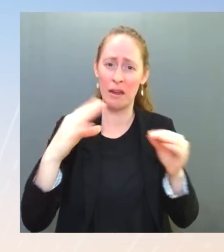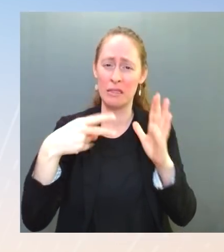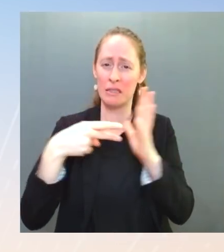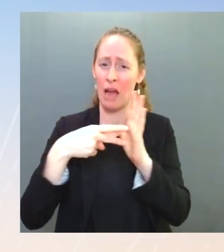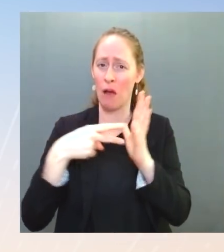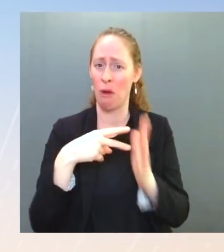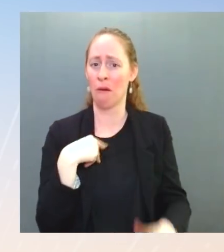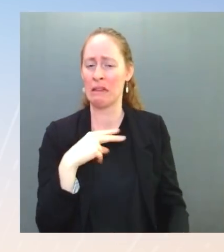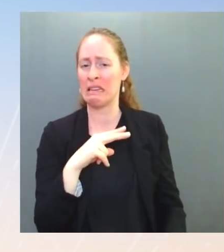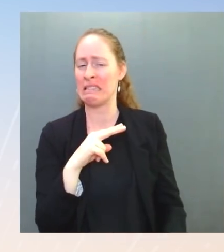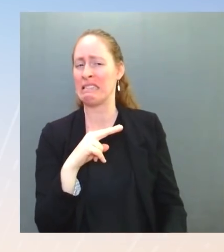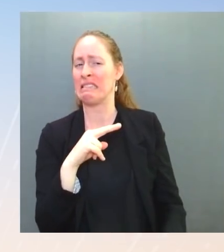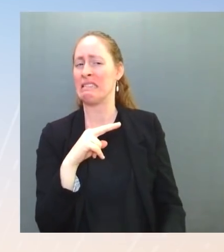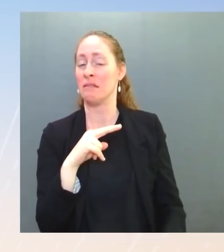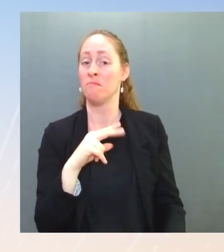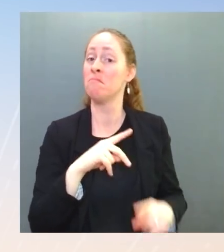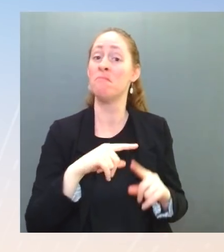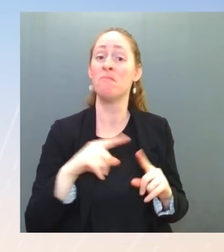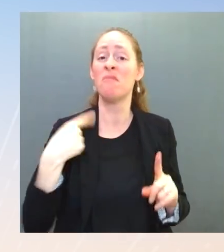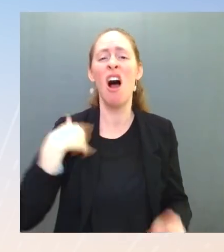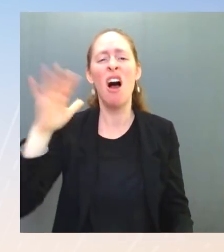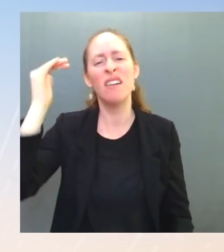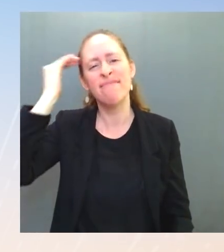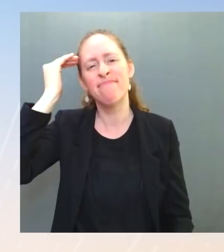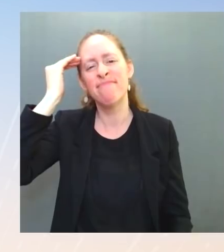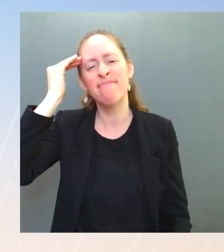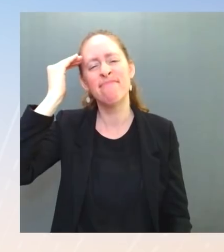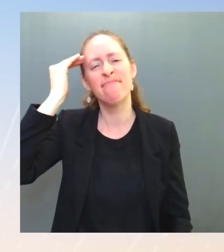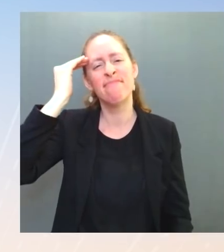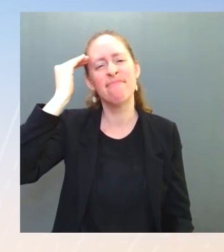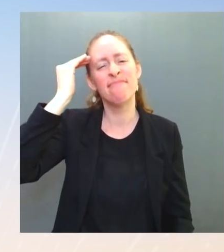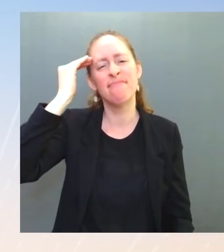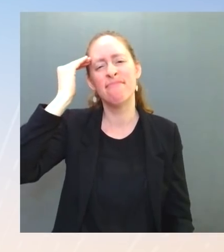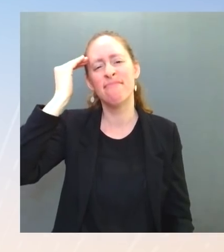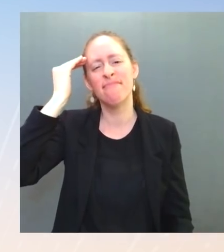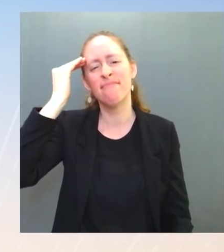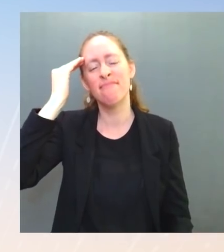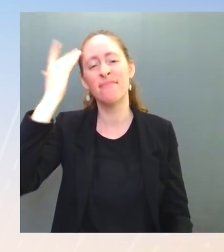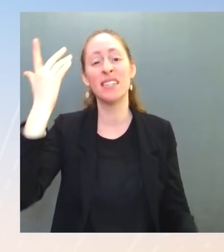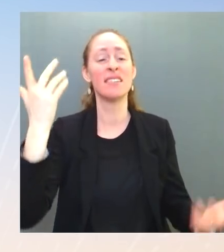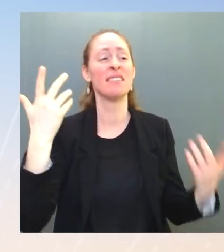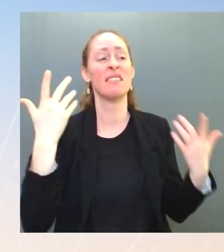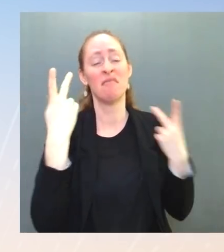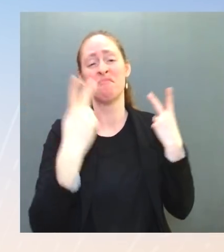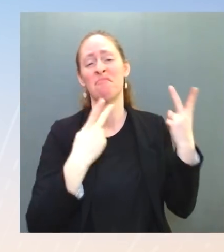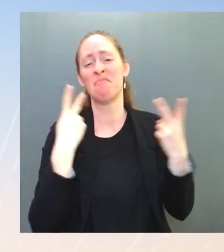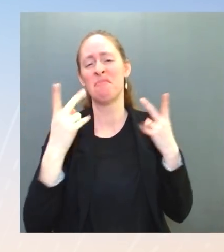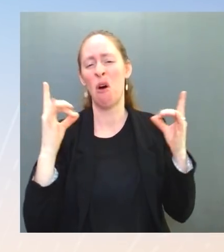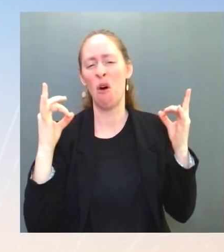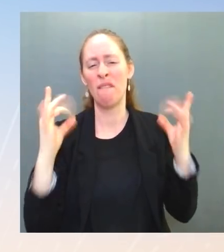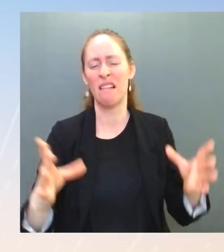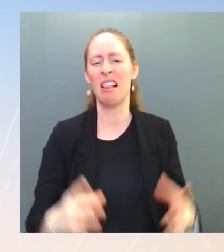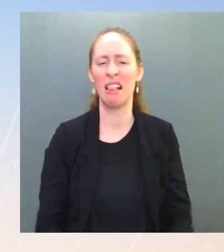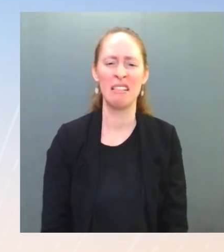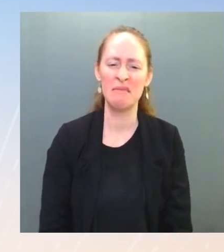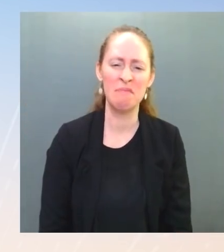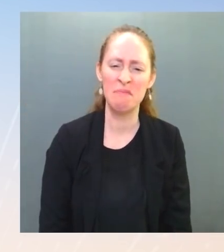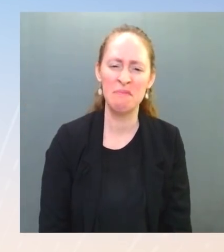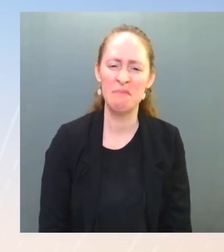and we don't expect a change in personnel would change that. The Press: Are you concerned it could get worse? Ms. Psaki: Well, I think Kaitlan, separate from any change of leadership at the top,